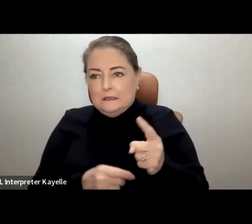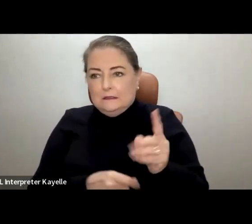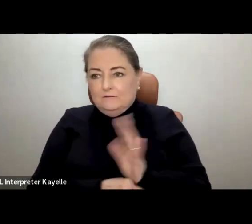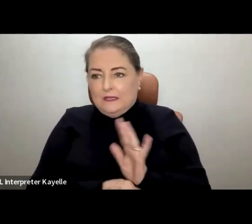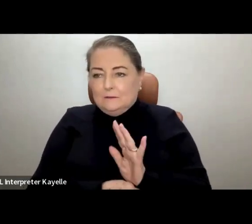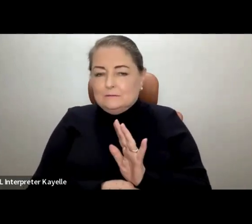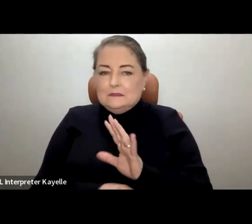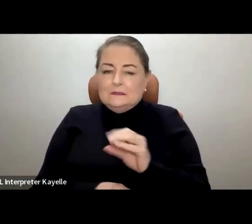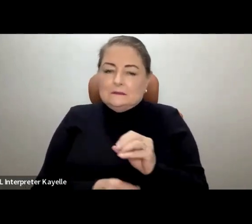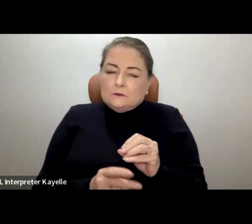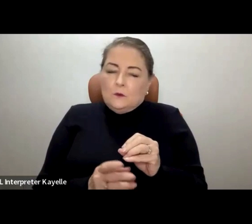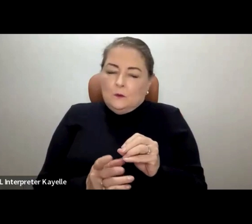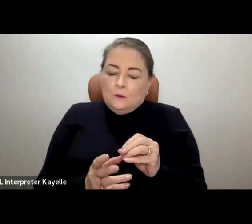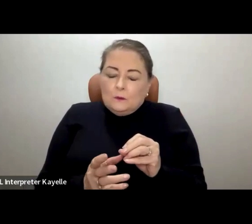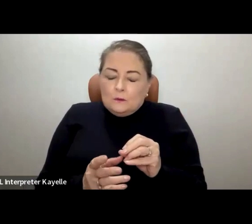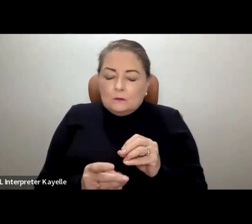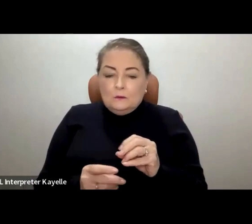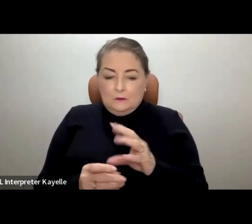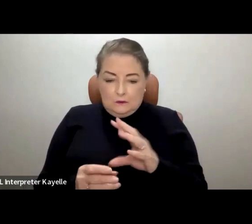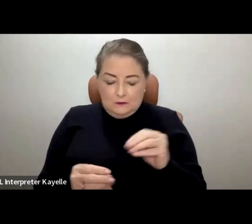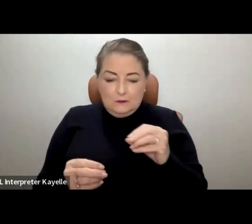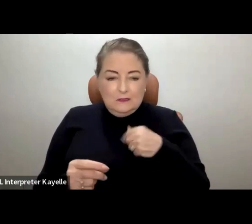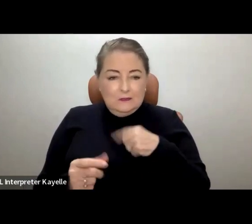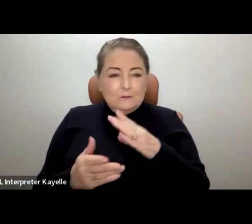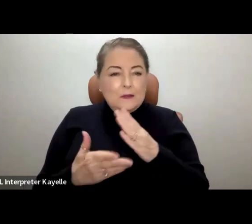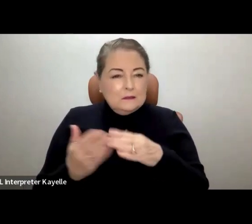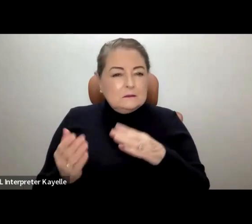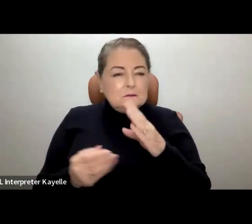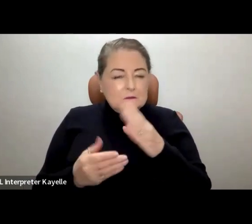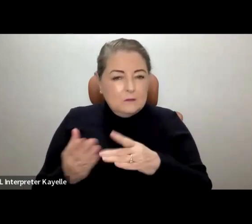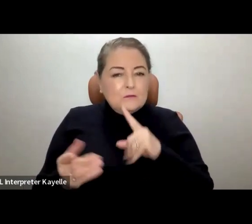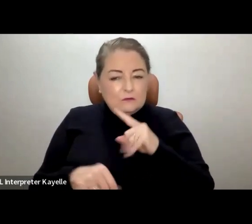um, yeah, so most of them some are available nationally. Eat.